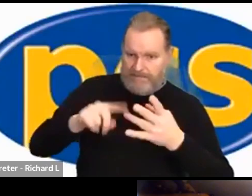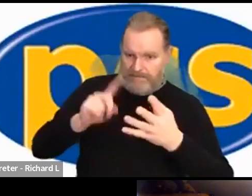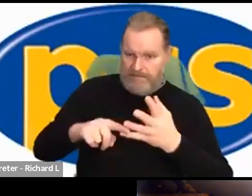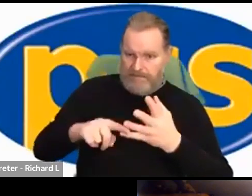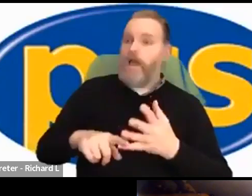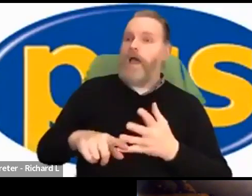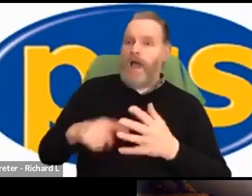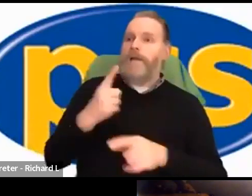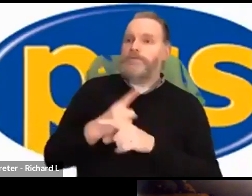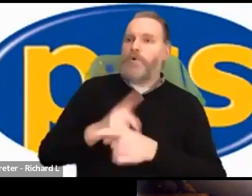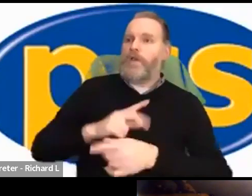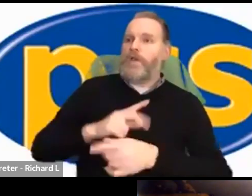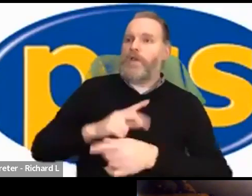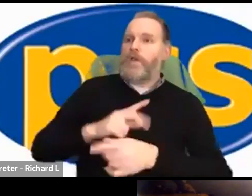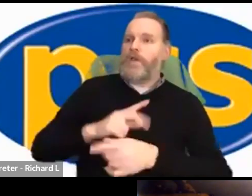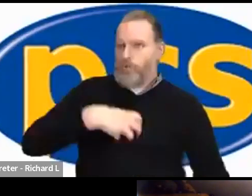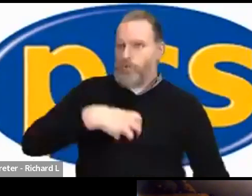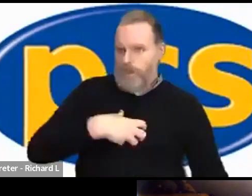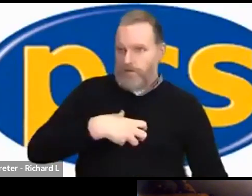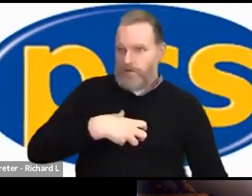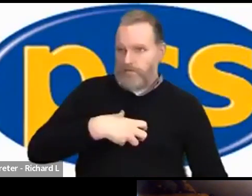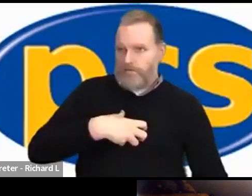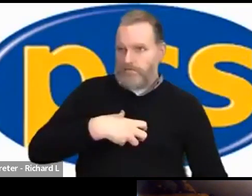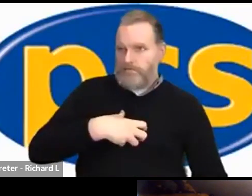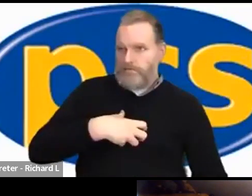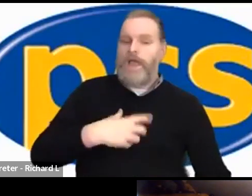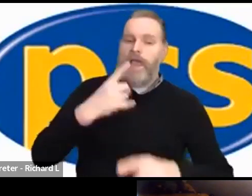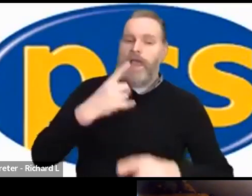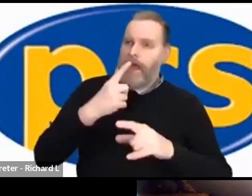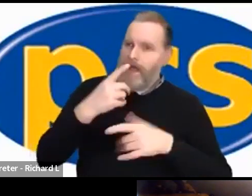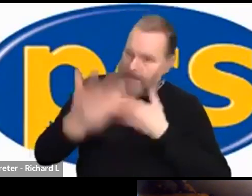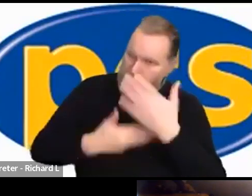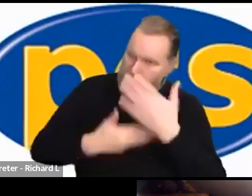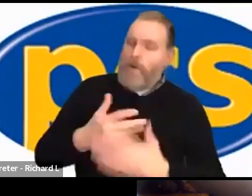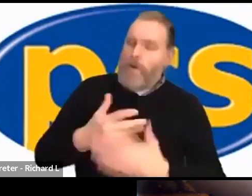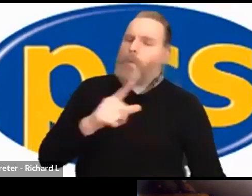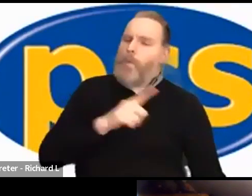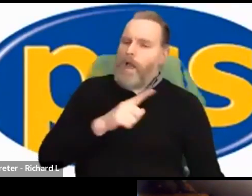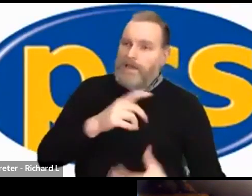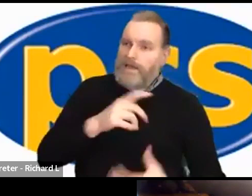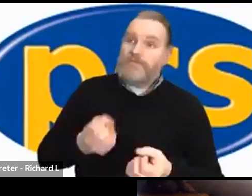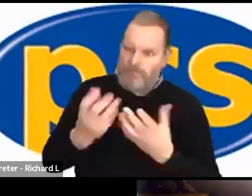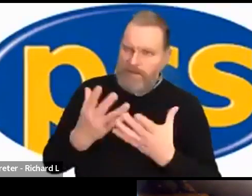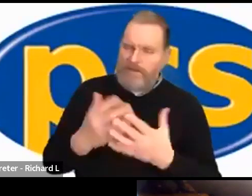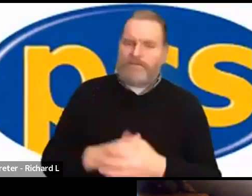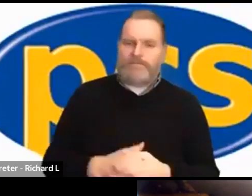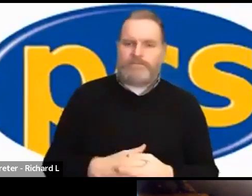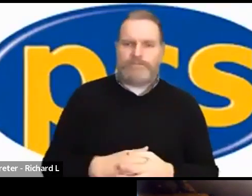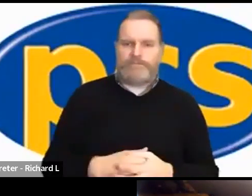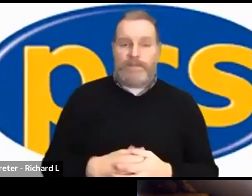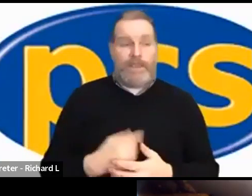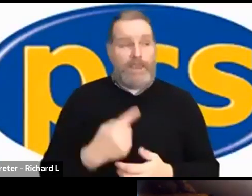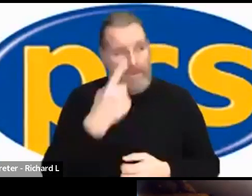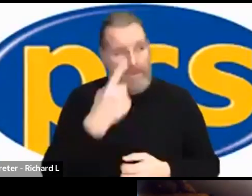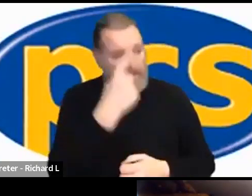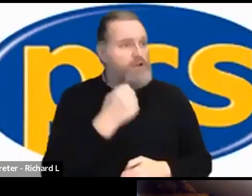come, make it clear they're speaking on behalf of the Union. Union, and people can make it clear explain why they're on strike . If we look . If we look around all the